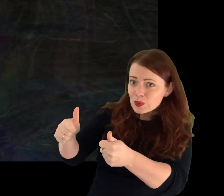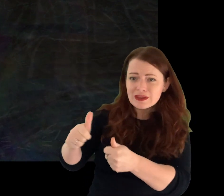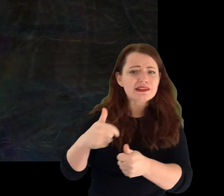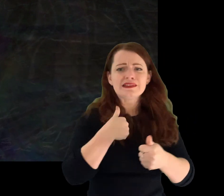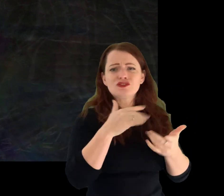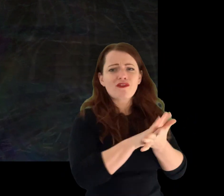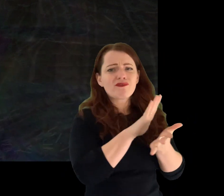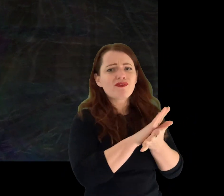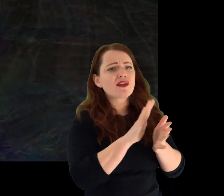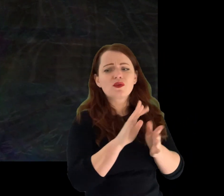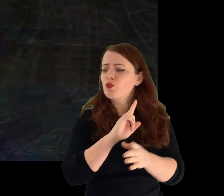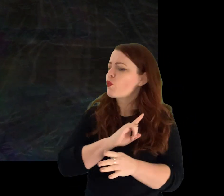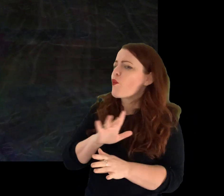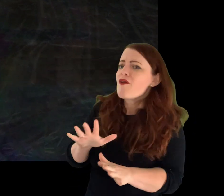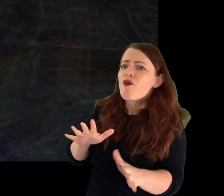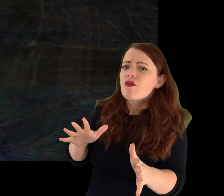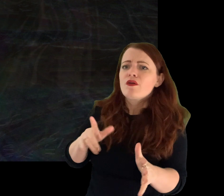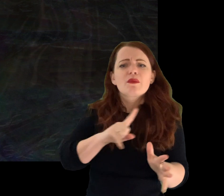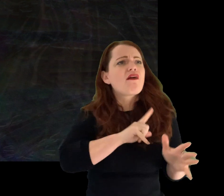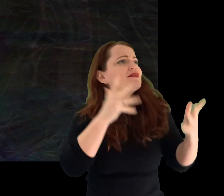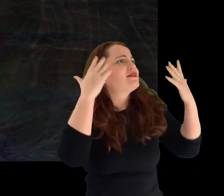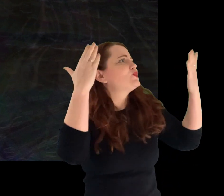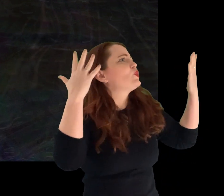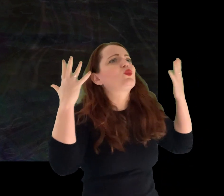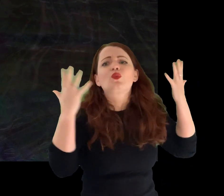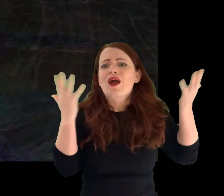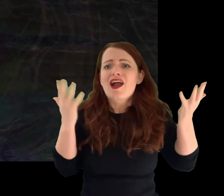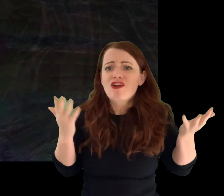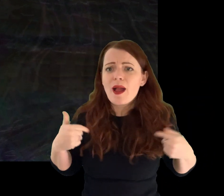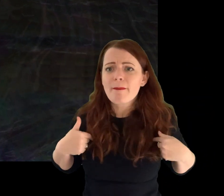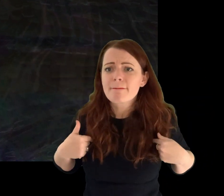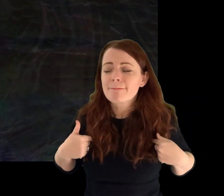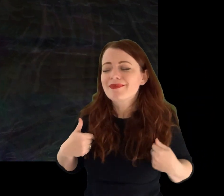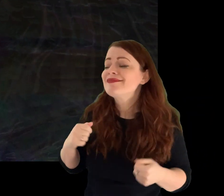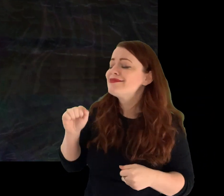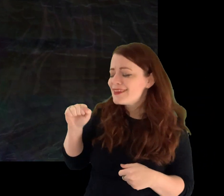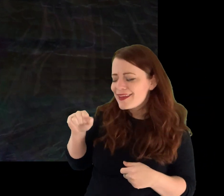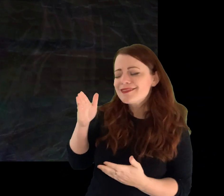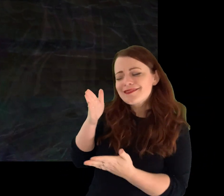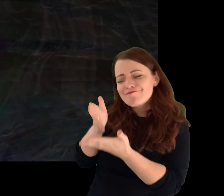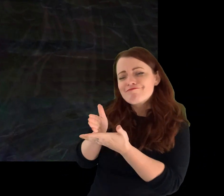“This is not fun’ “Why not?” “Because I don’t know where I am” “Yes you do